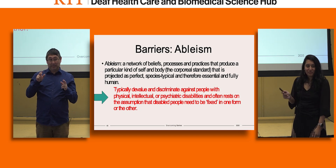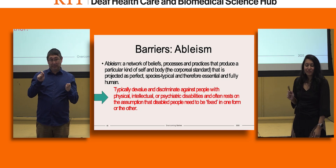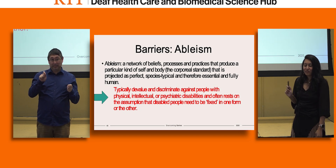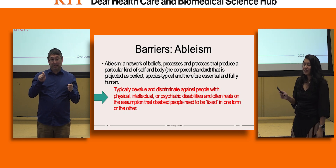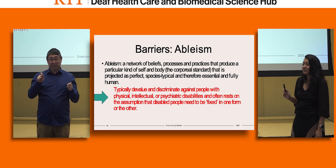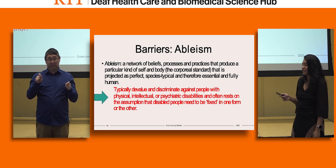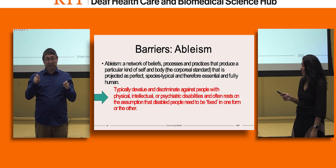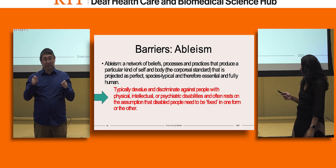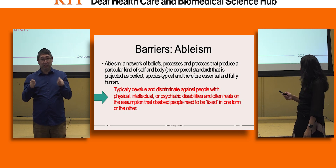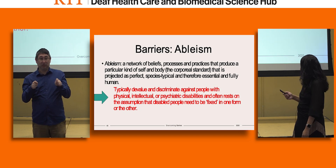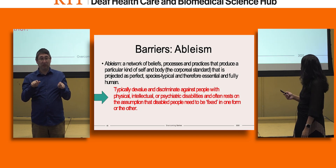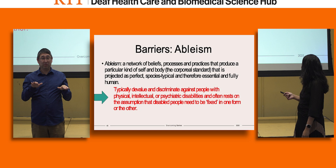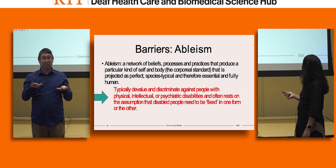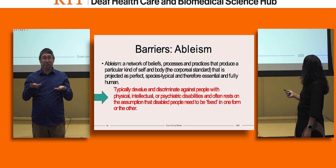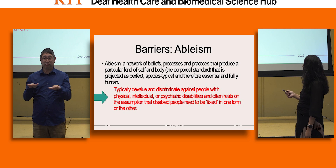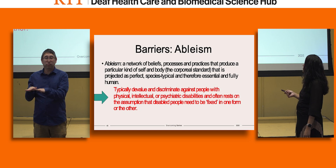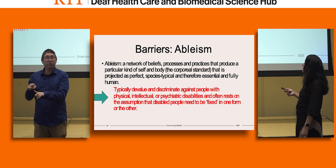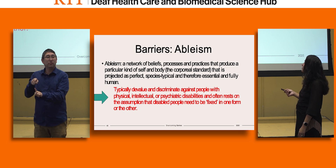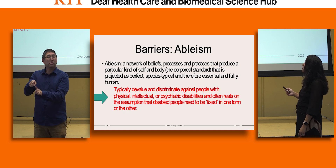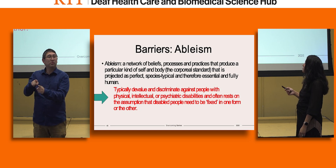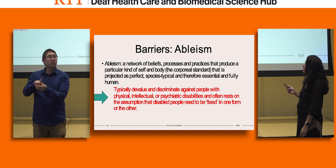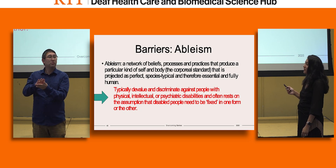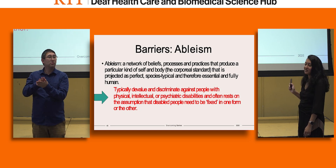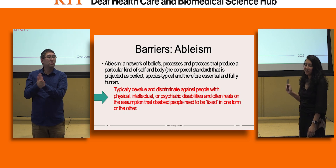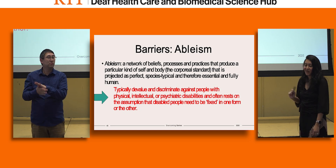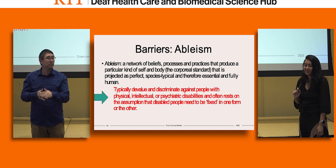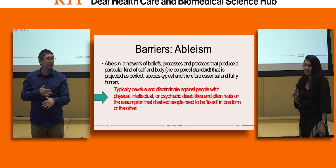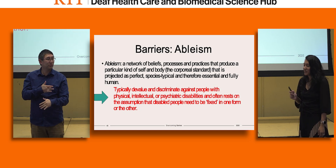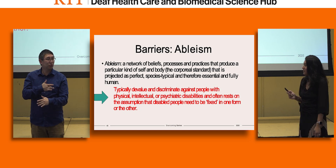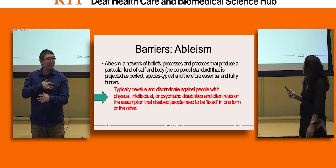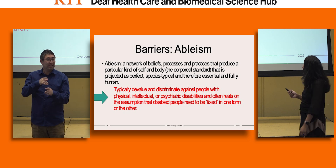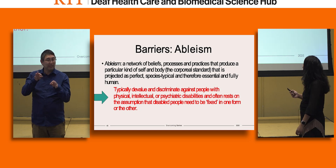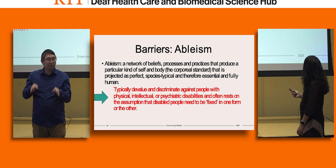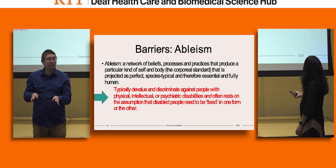we're starting to turn the corner and changing people's hearts and minds about this.